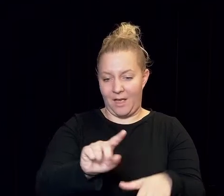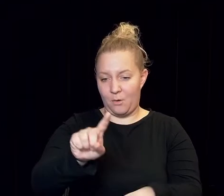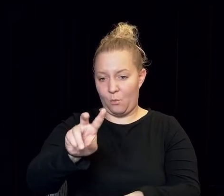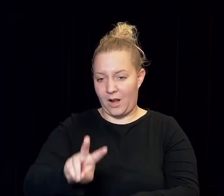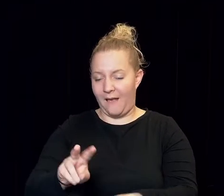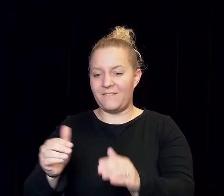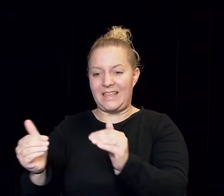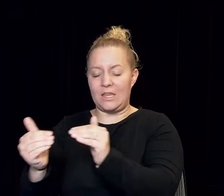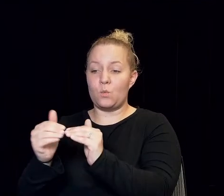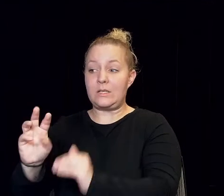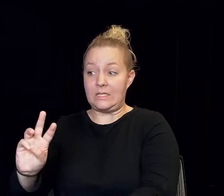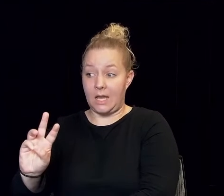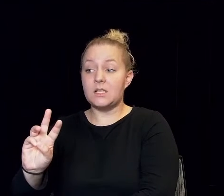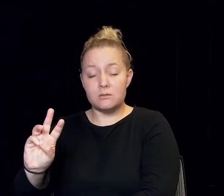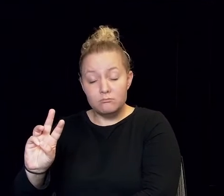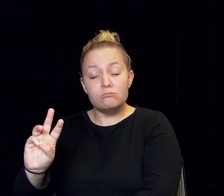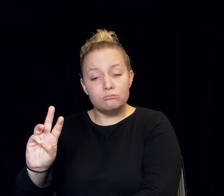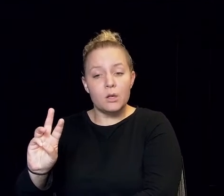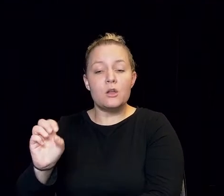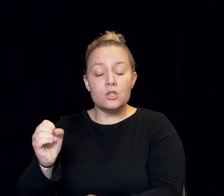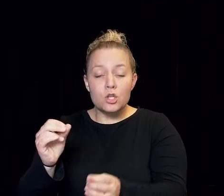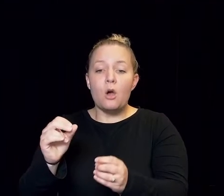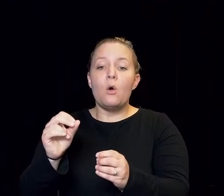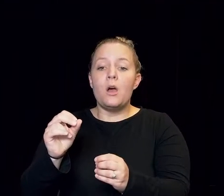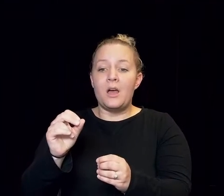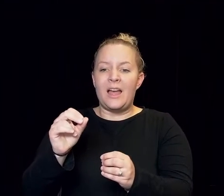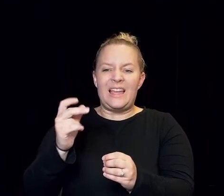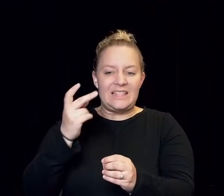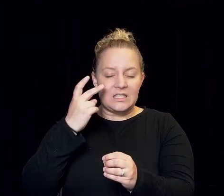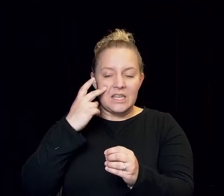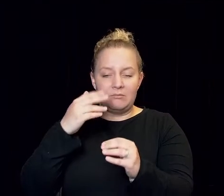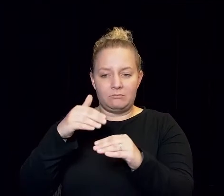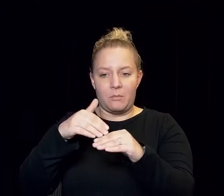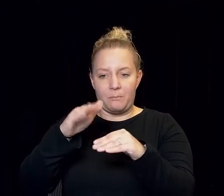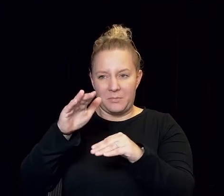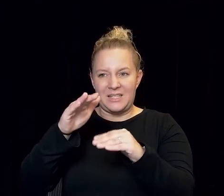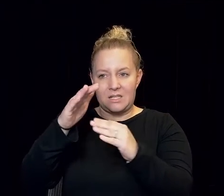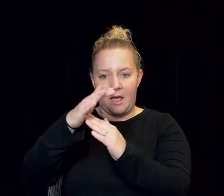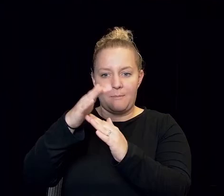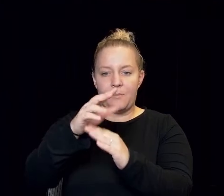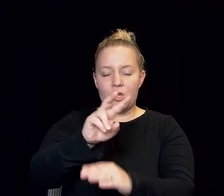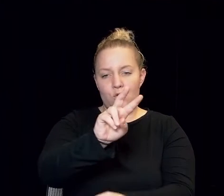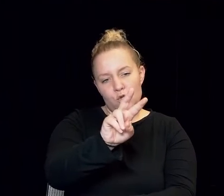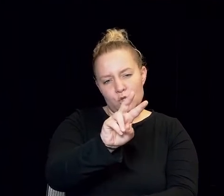So then looking here, okay I see a 2, I see an 8, and I see a final answer of 16